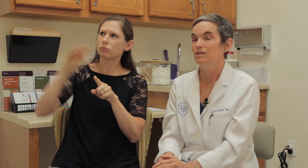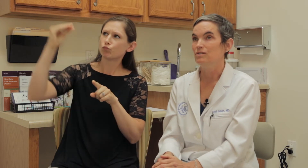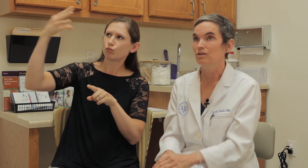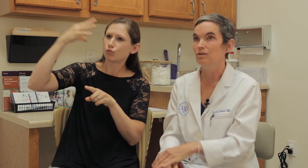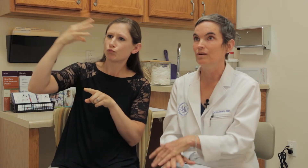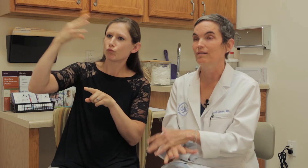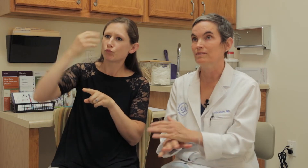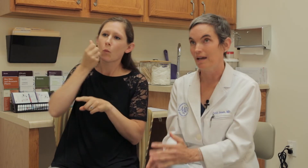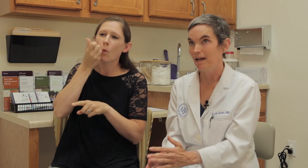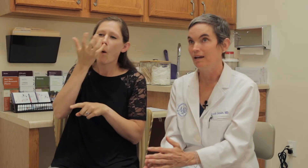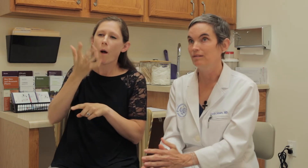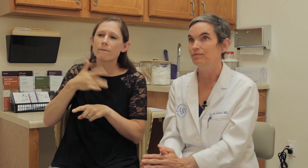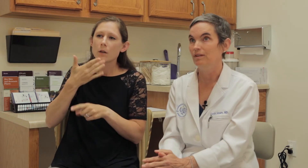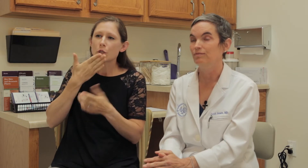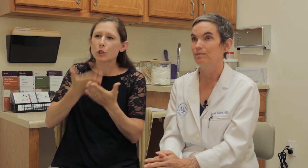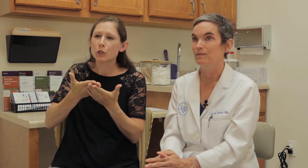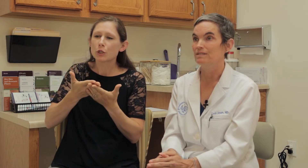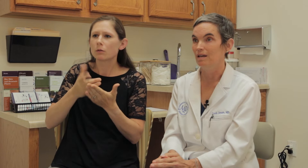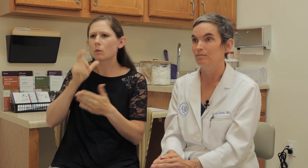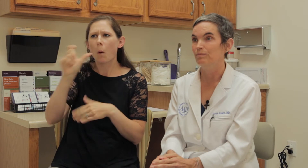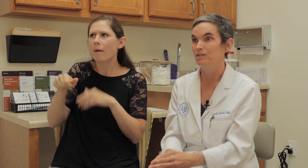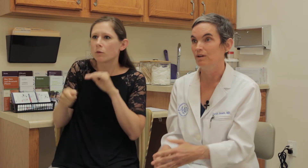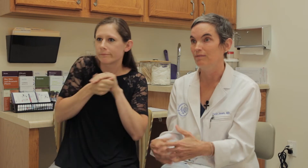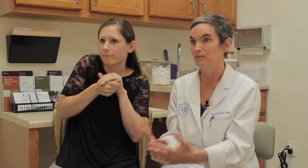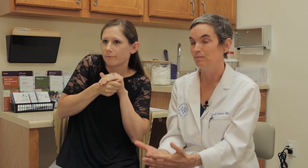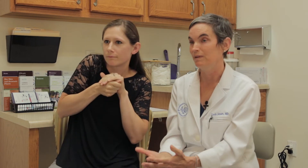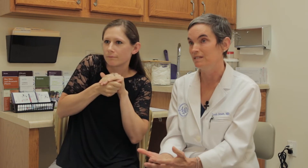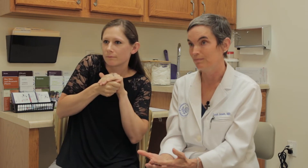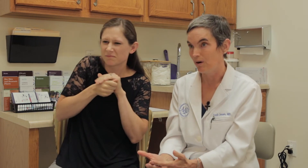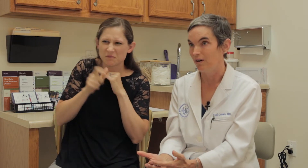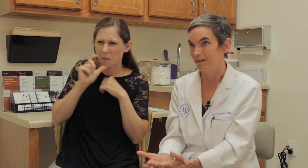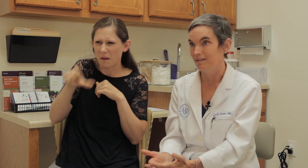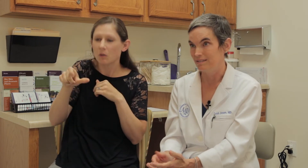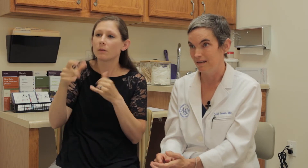So you don't have to hide fully from the sun, but you have to be smart in the sun.